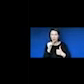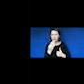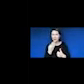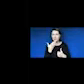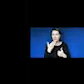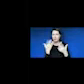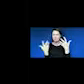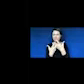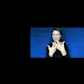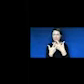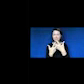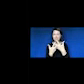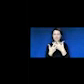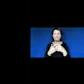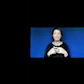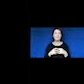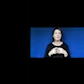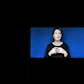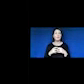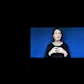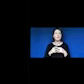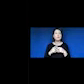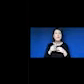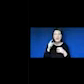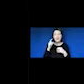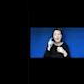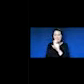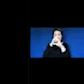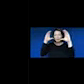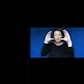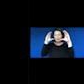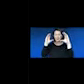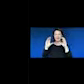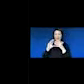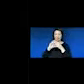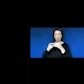You can think of it as a story, if you will, a story of who the job seeker is, focusing